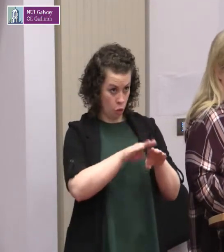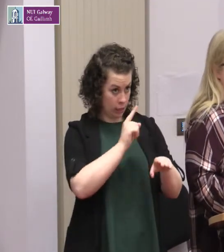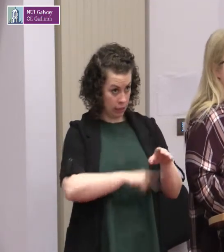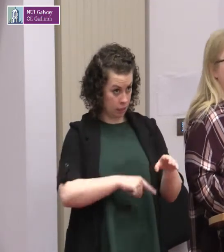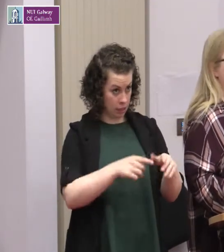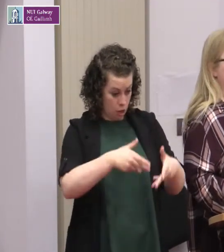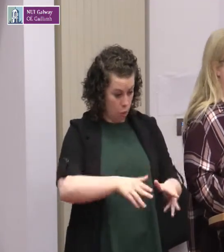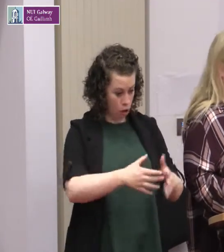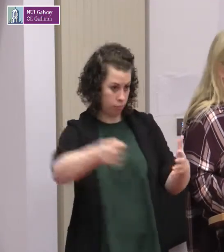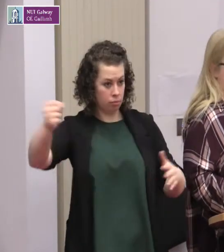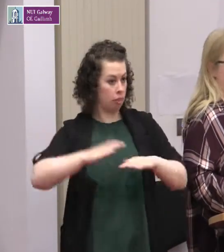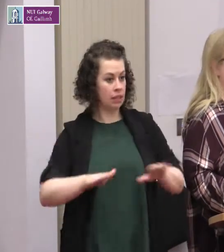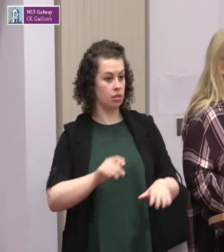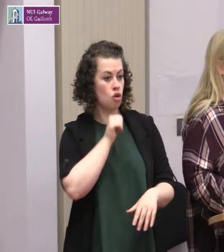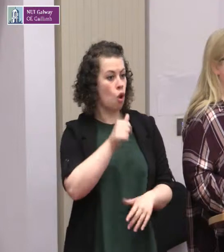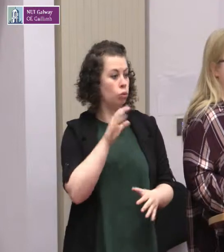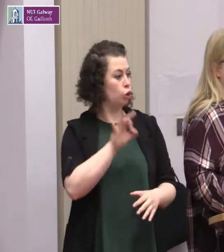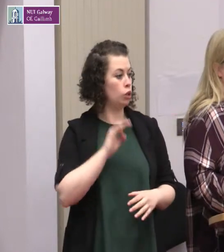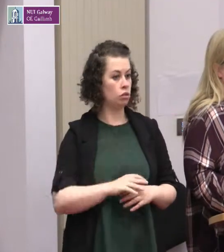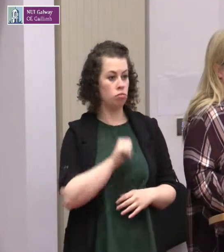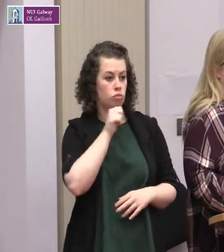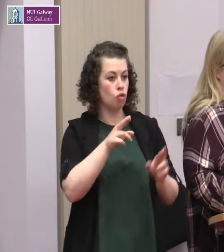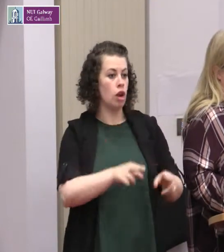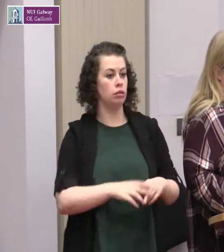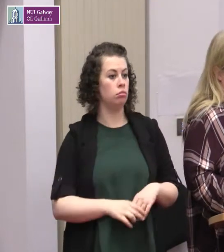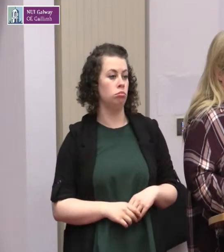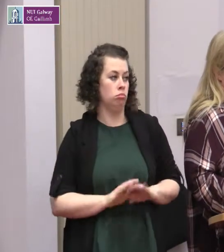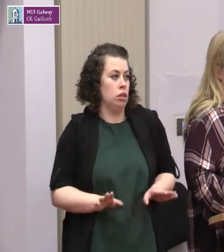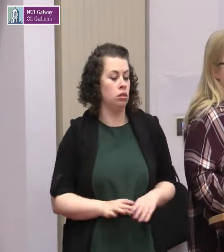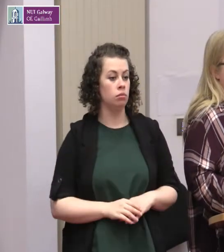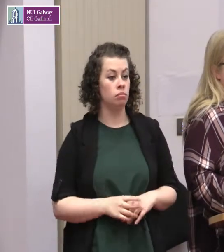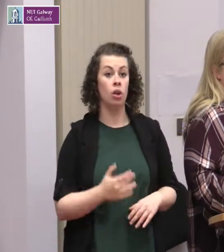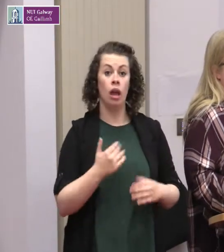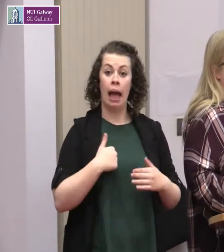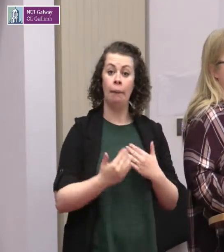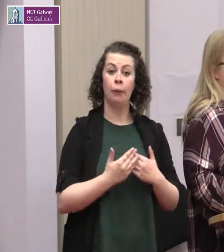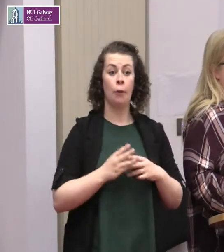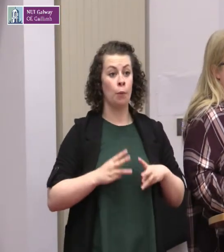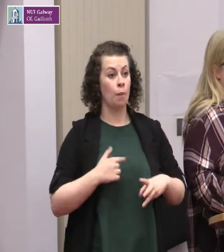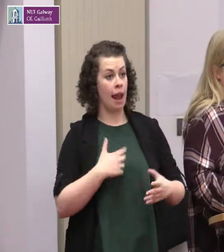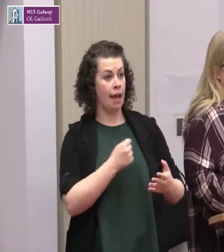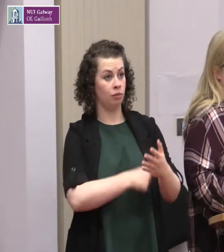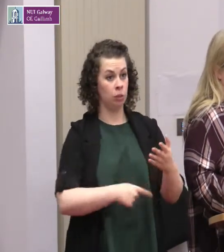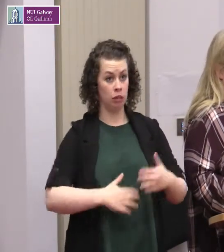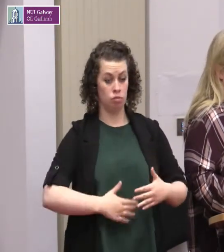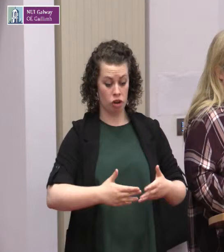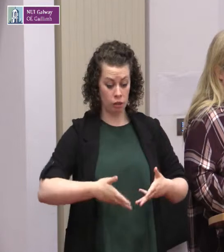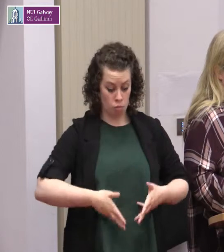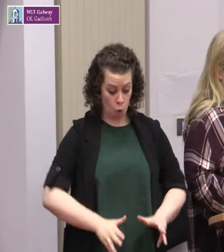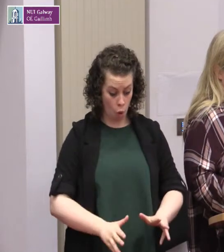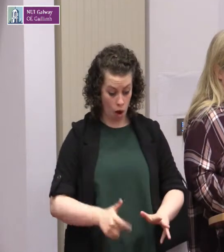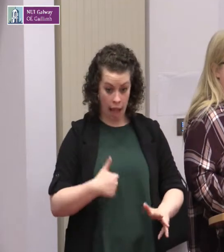There simply was no option, if you were a young woman with a disability, and you got